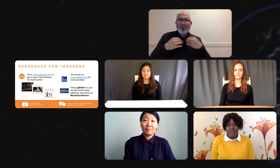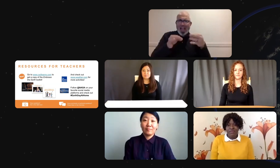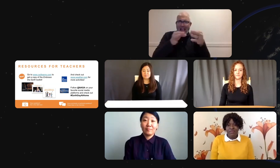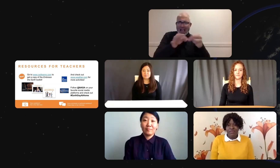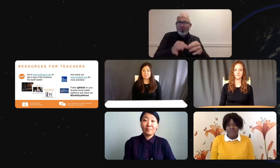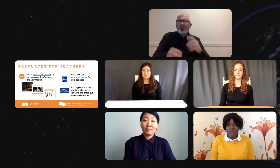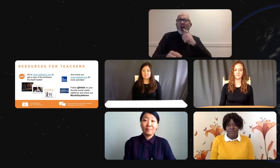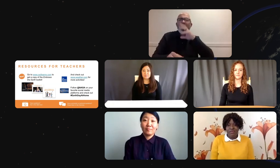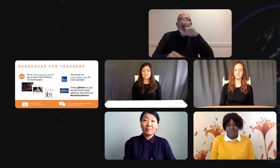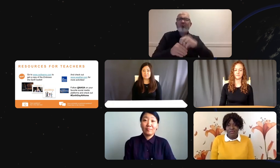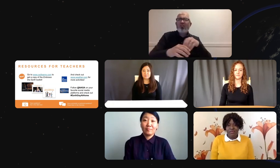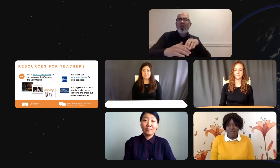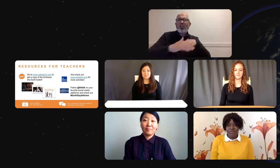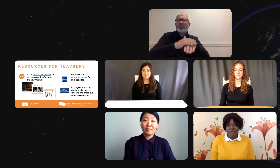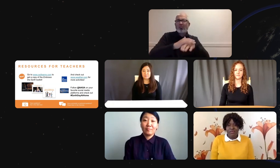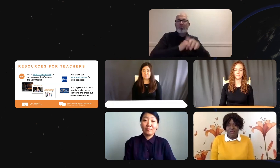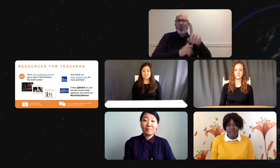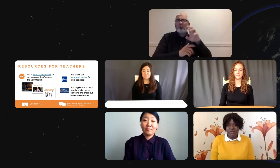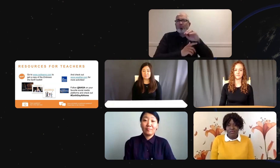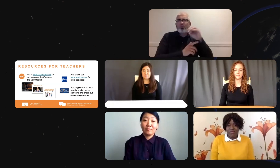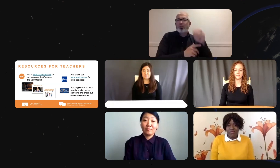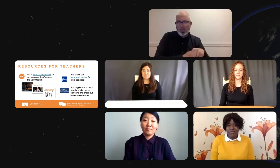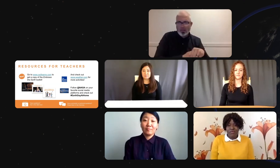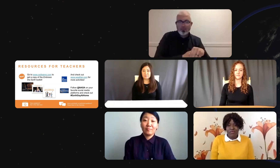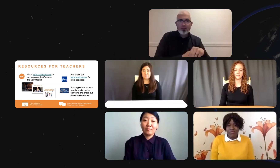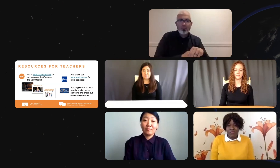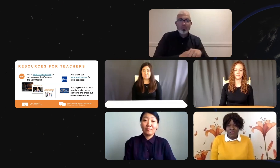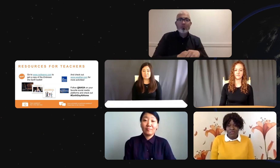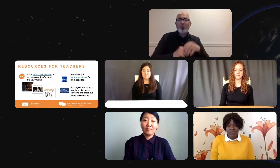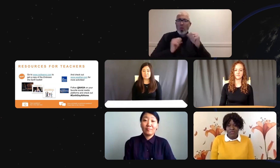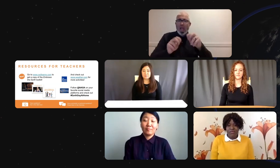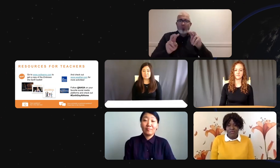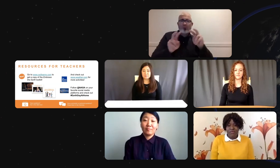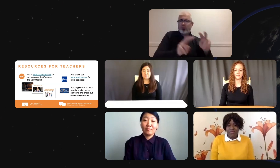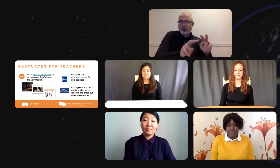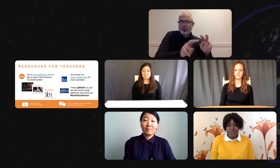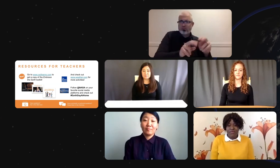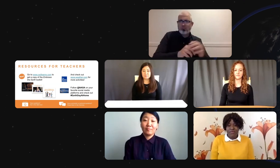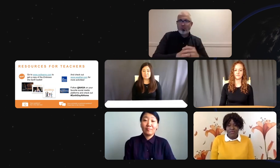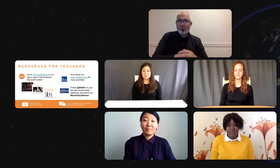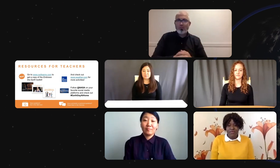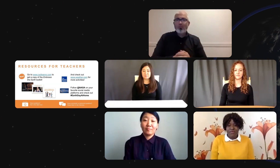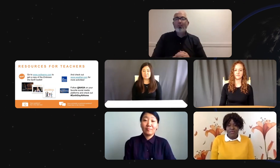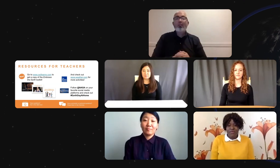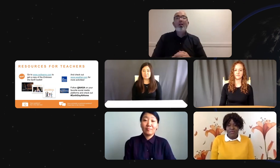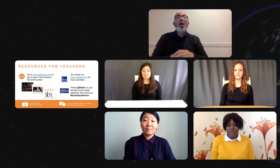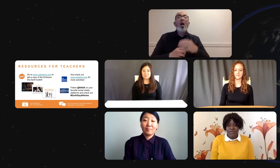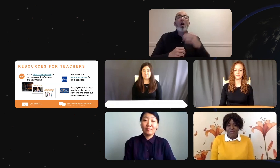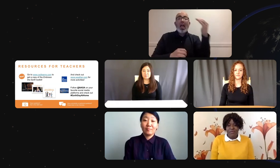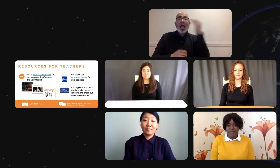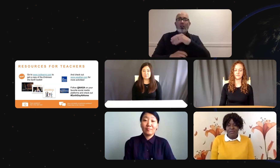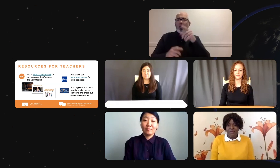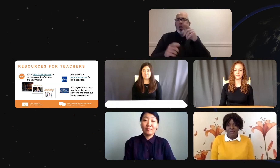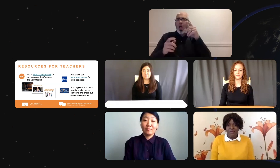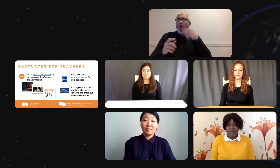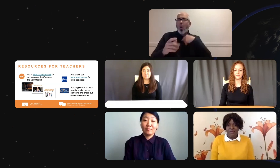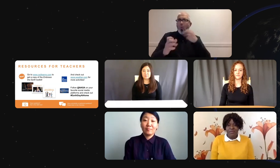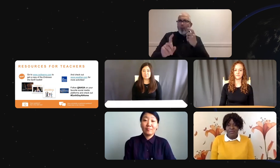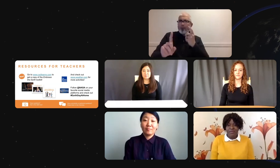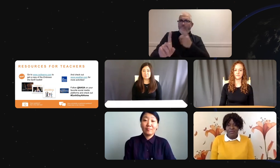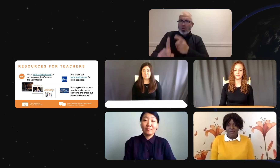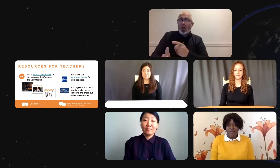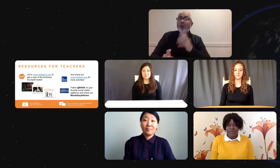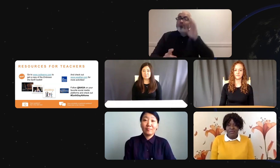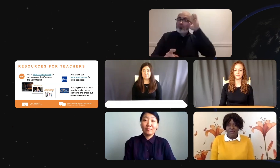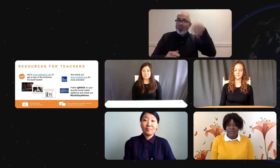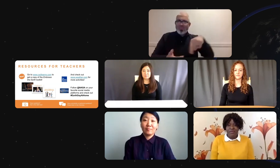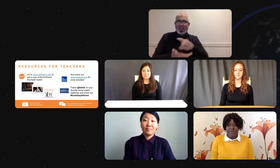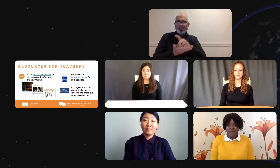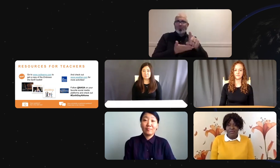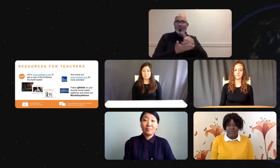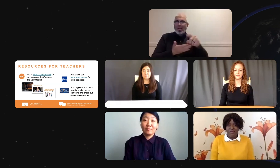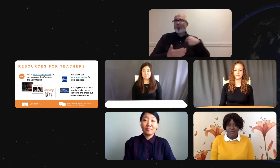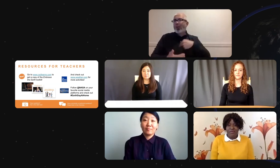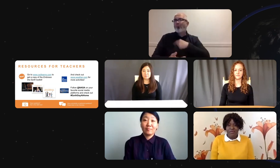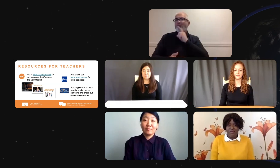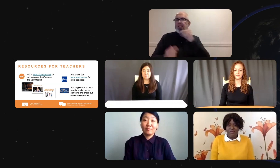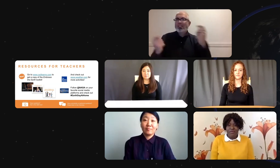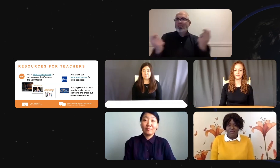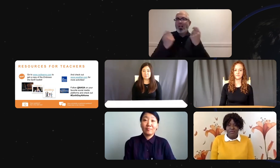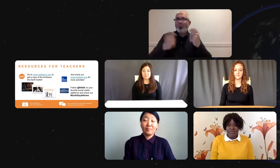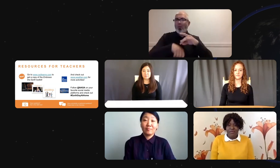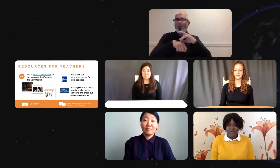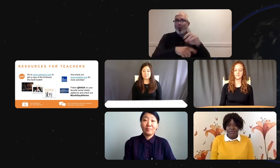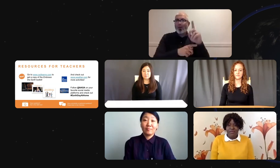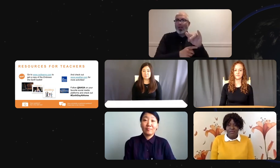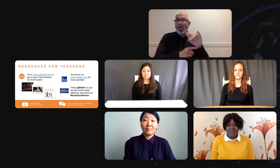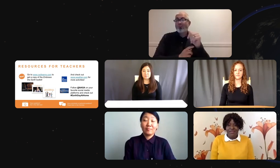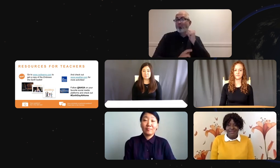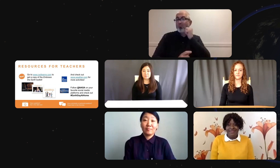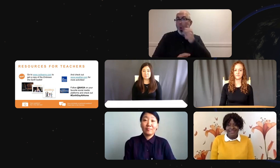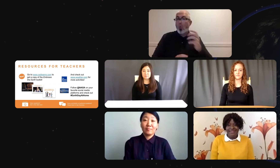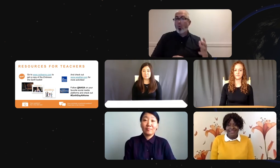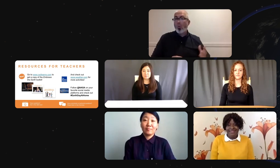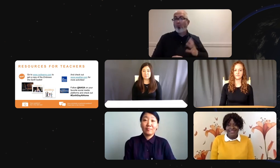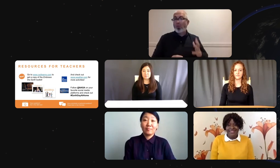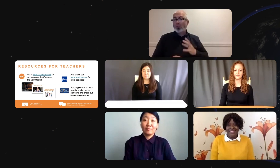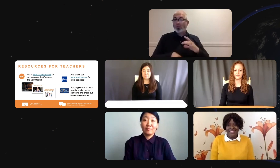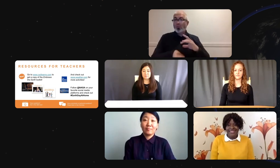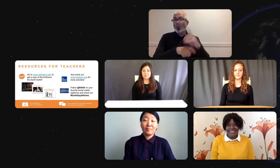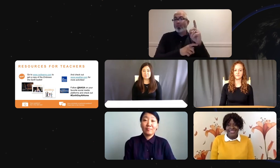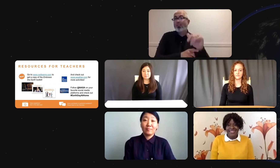They're fully accessible resources.